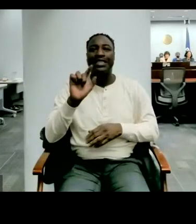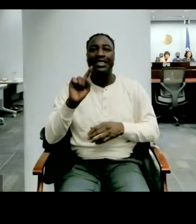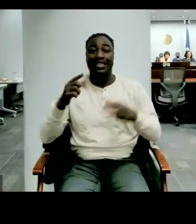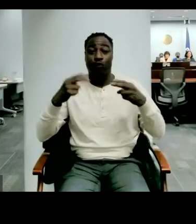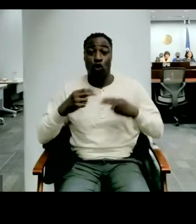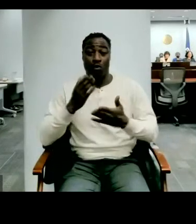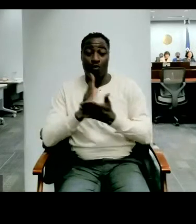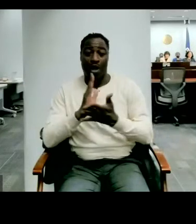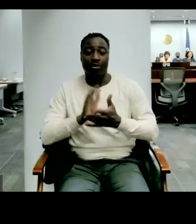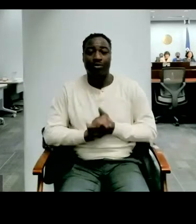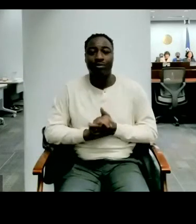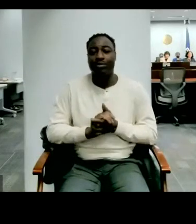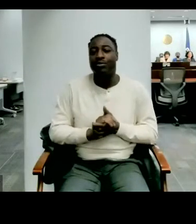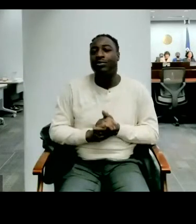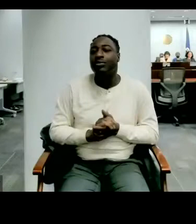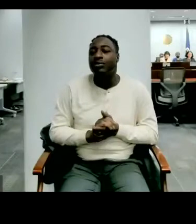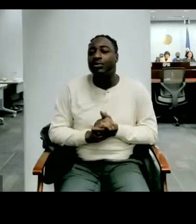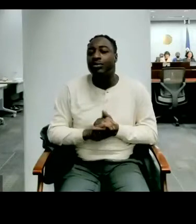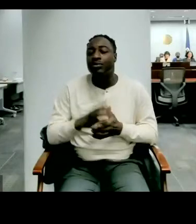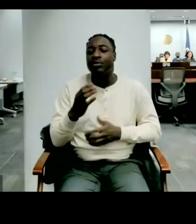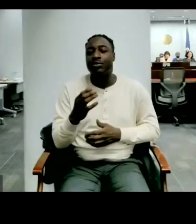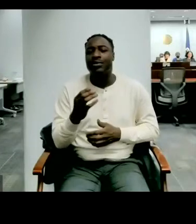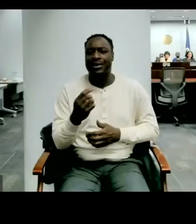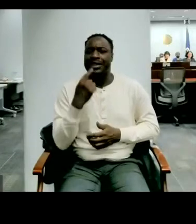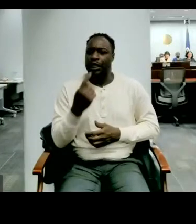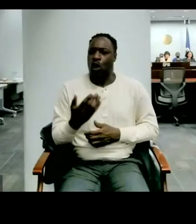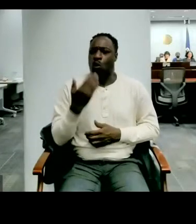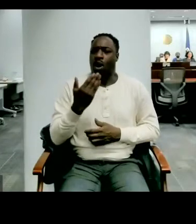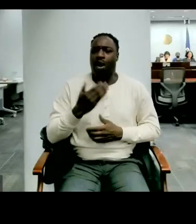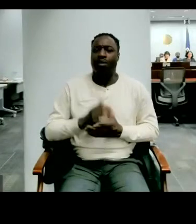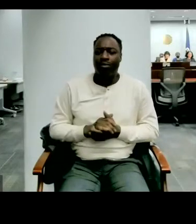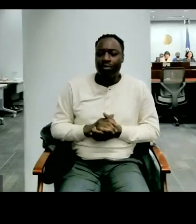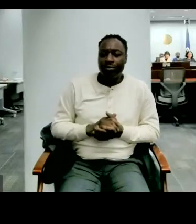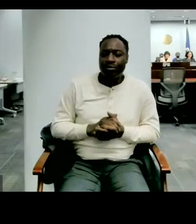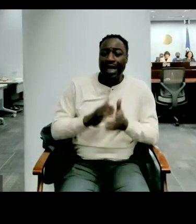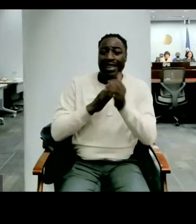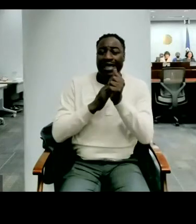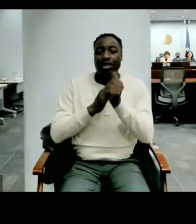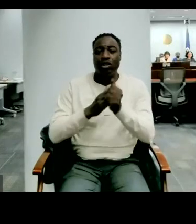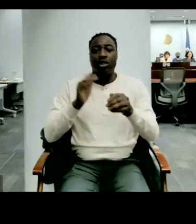Chair Burrows, beautifully stated NELP and leadership conference is a